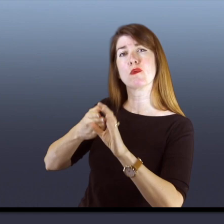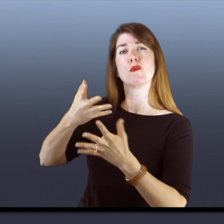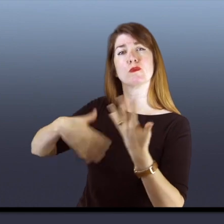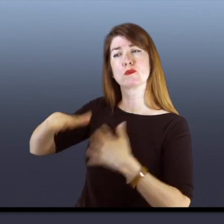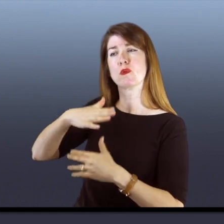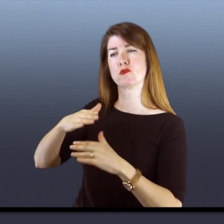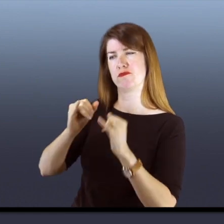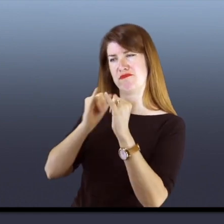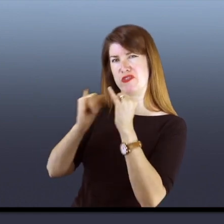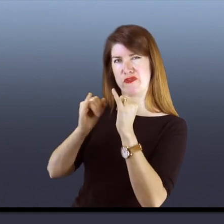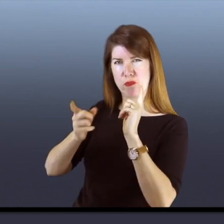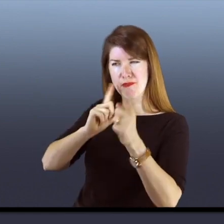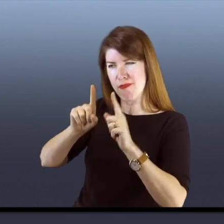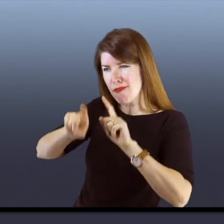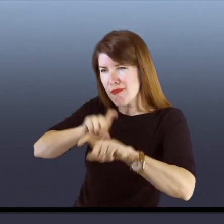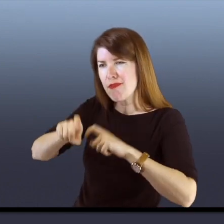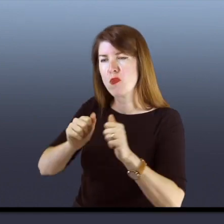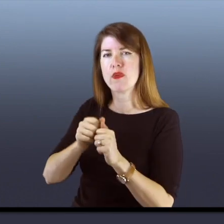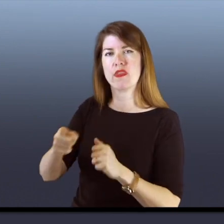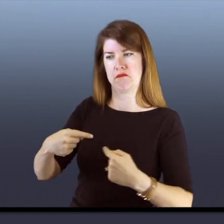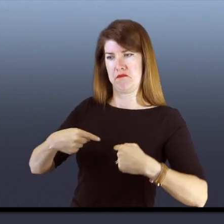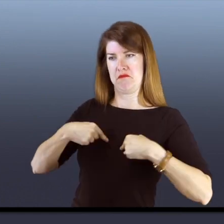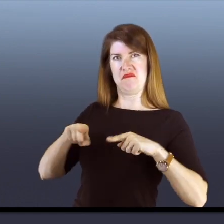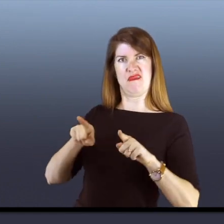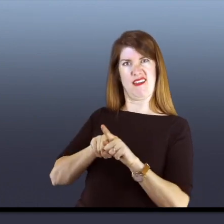with the def and hard of hearing client yourself as a practitioner.